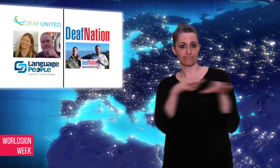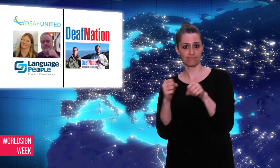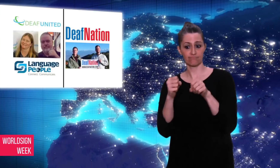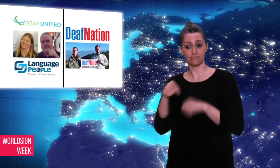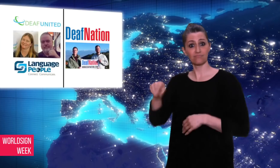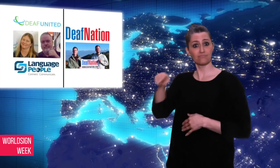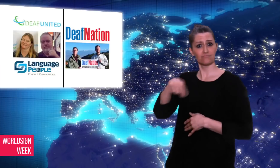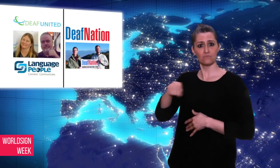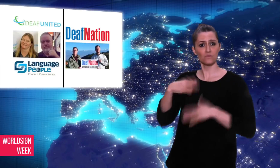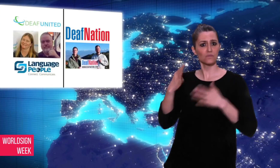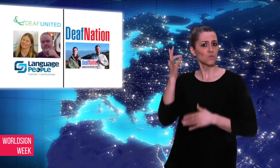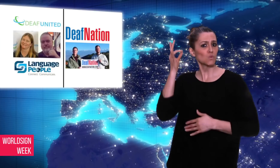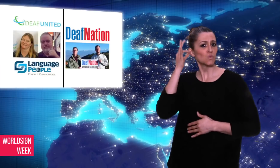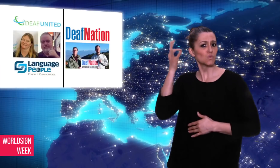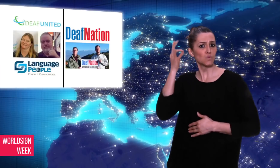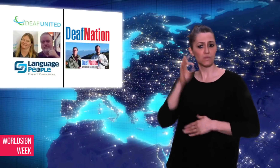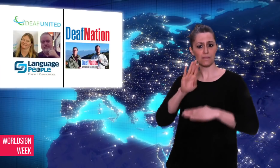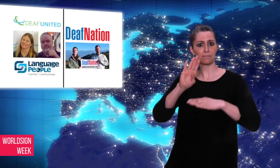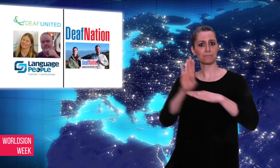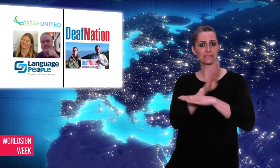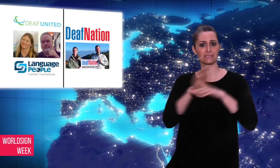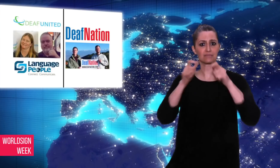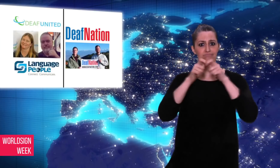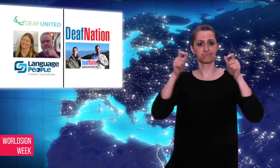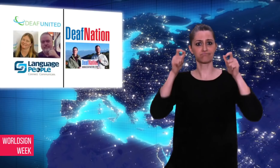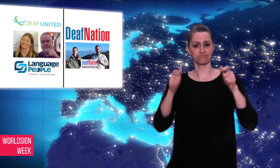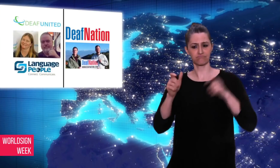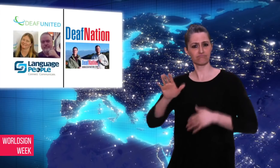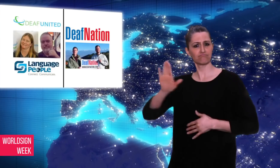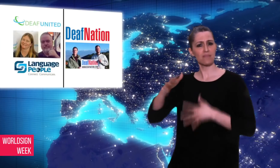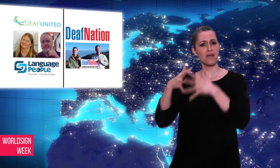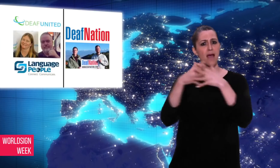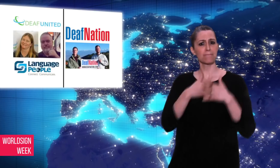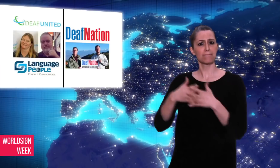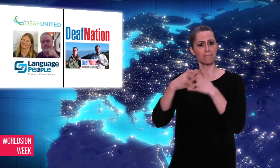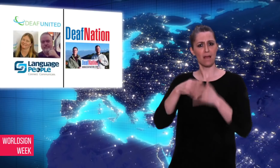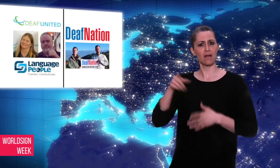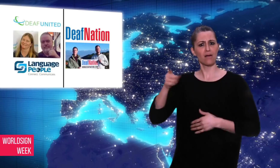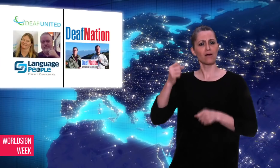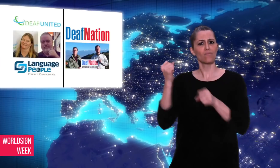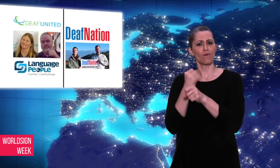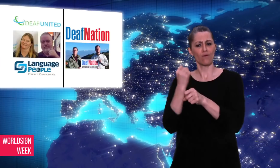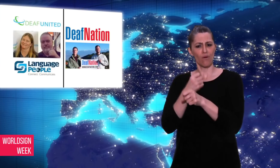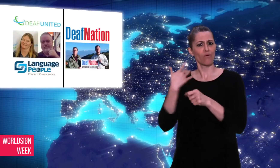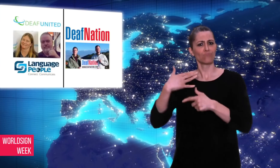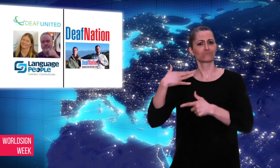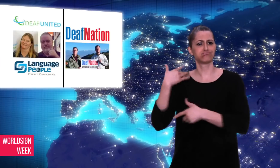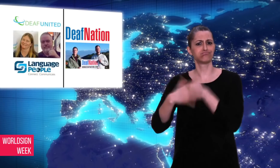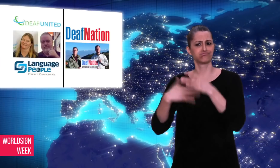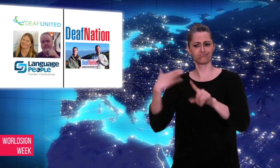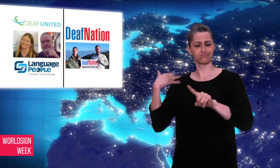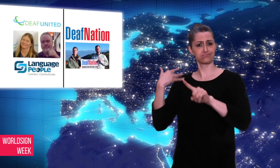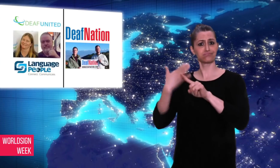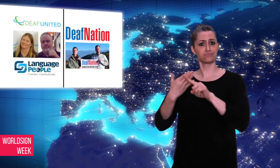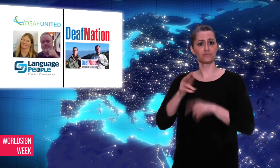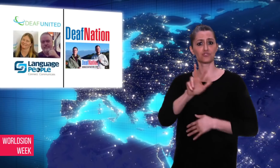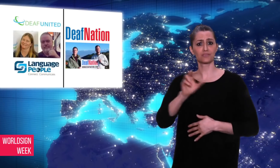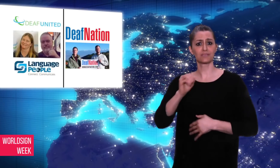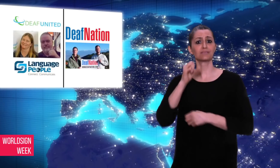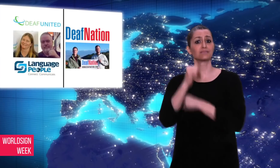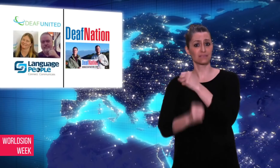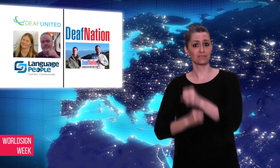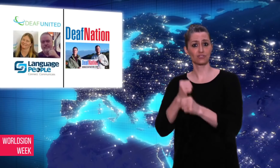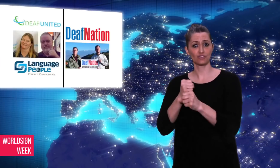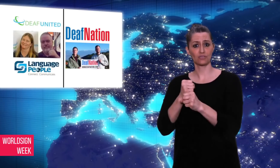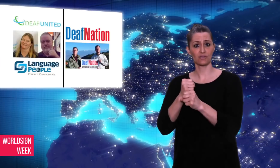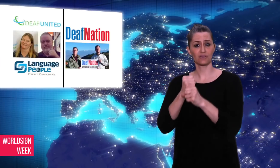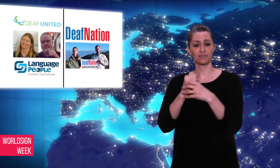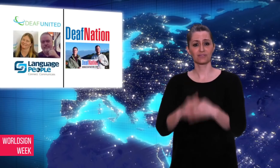in USA that has operated for over 30 years.